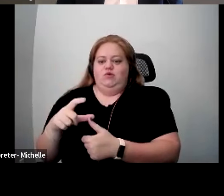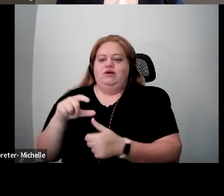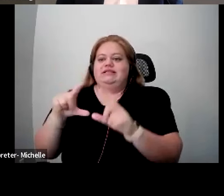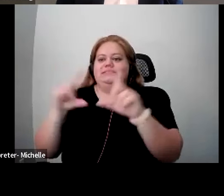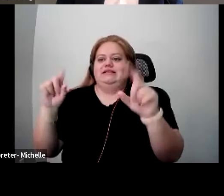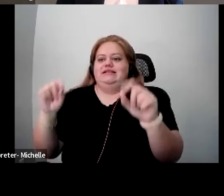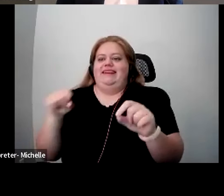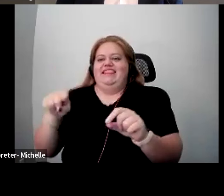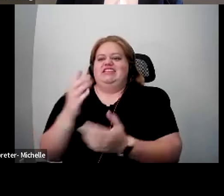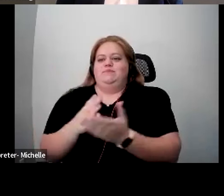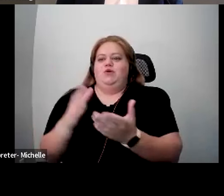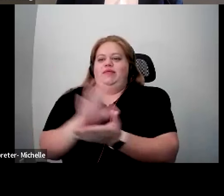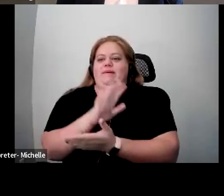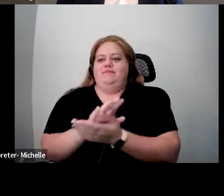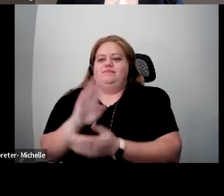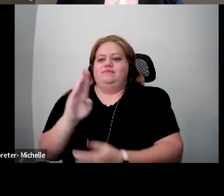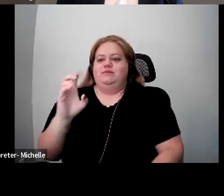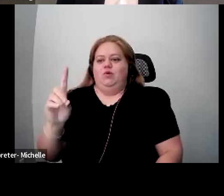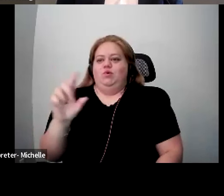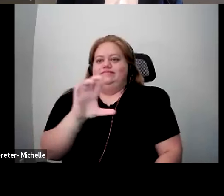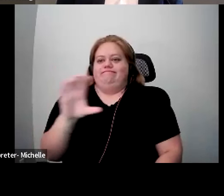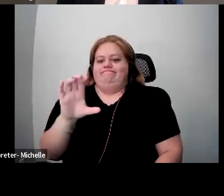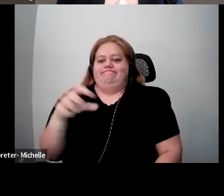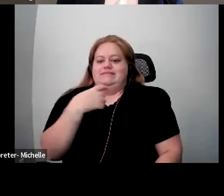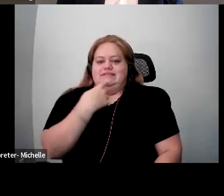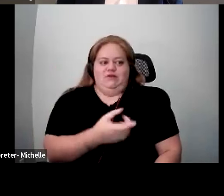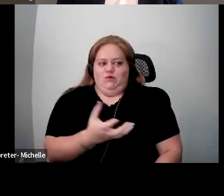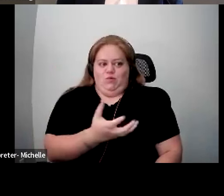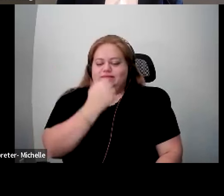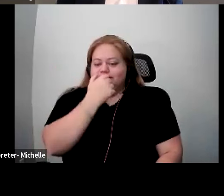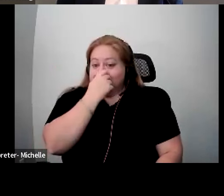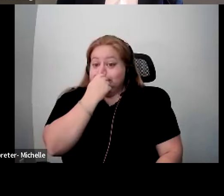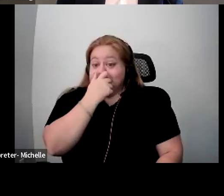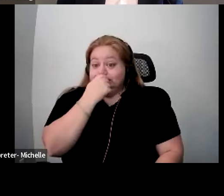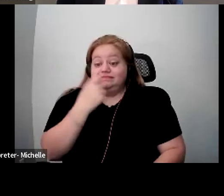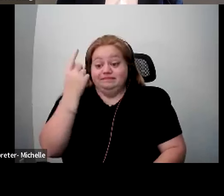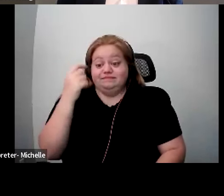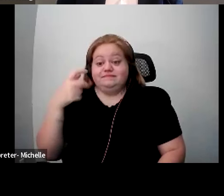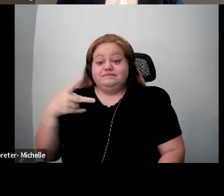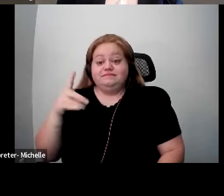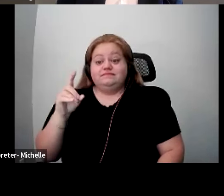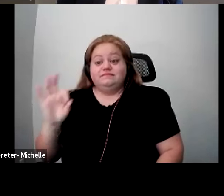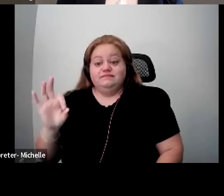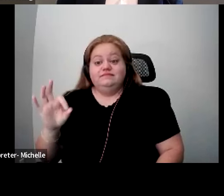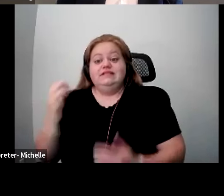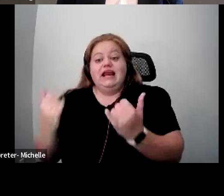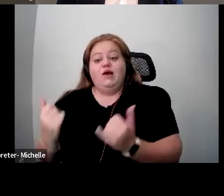Now, the PDF Association-- so Adobe back then and now the PDF Association is well aware of this limitation,